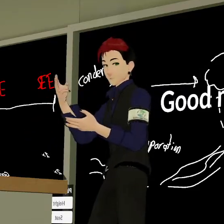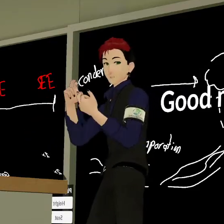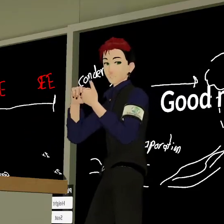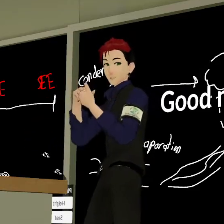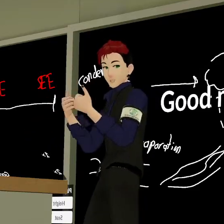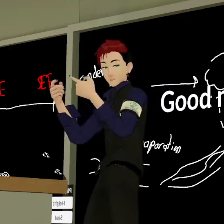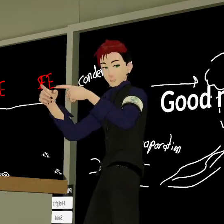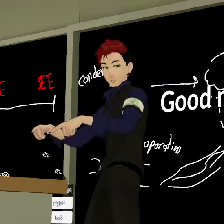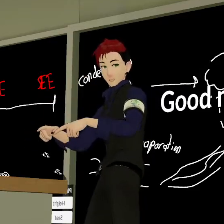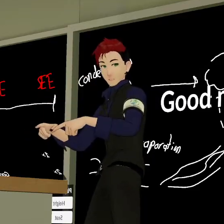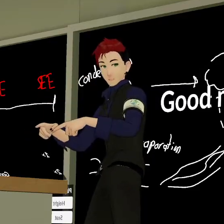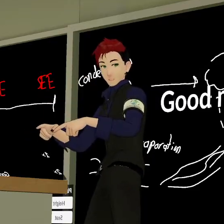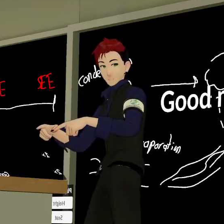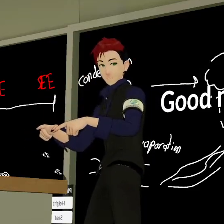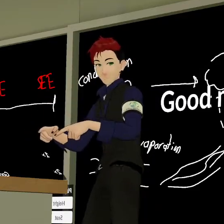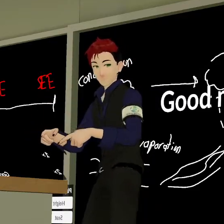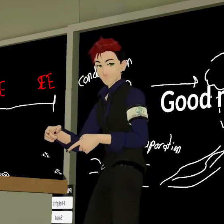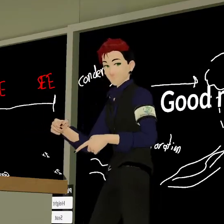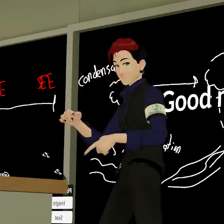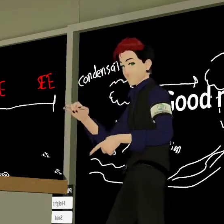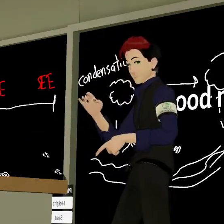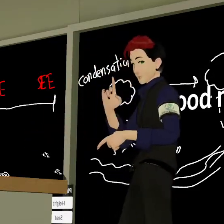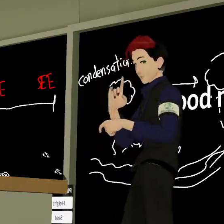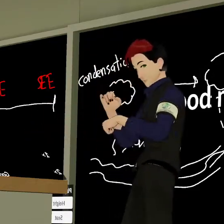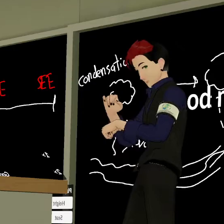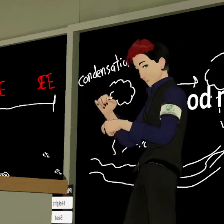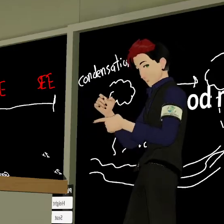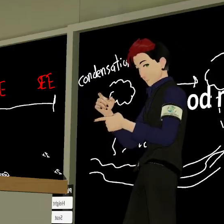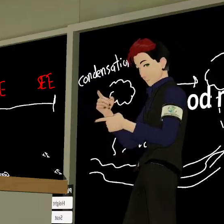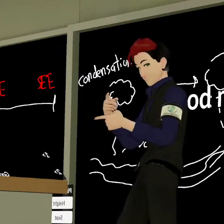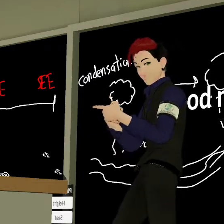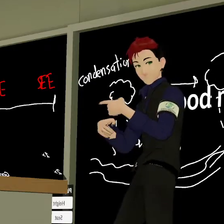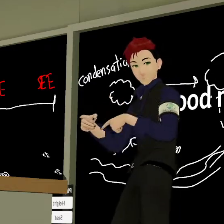you saw how it happens now actual